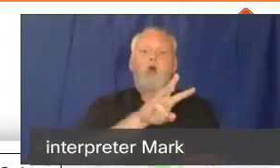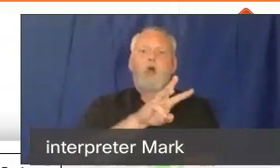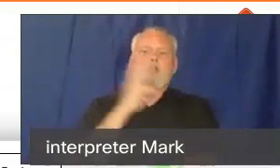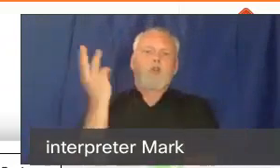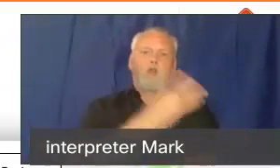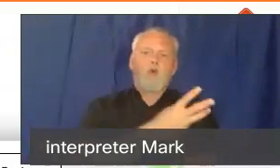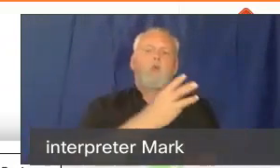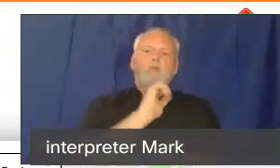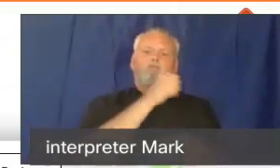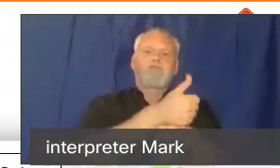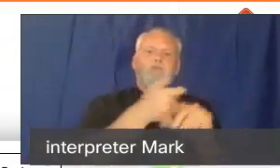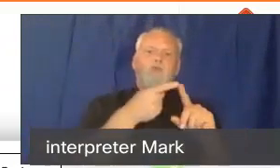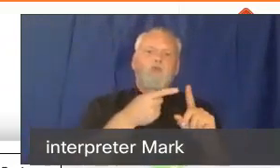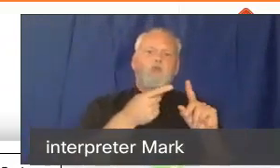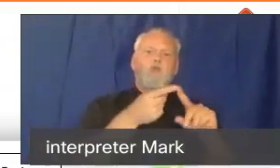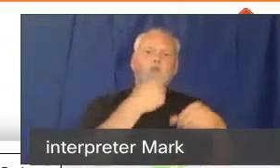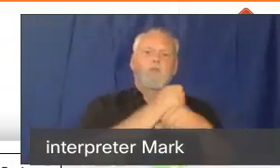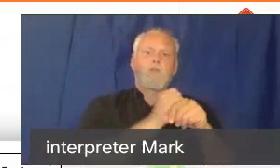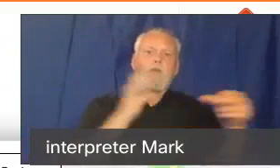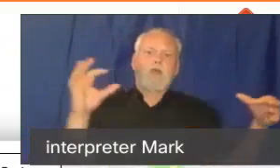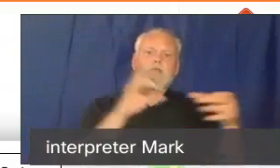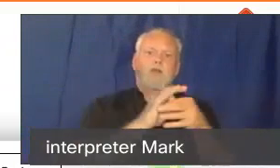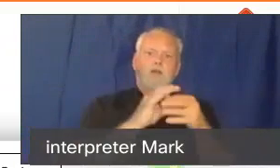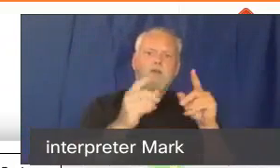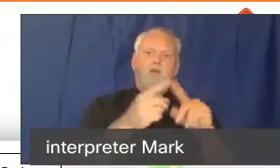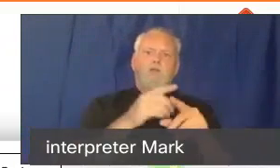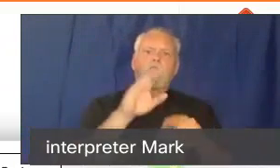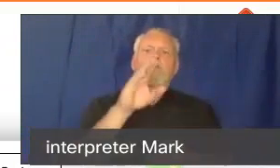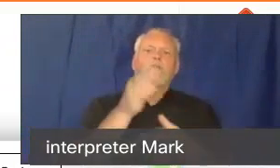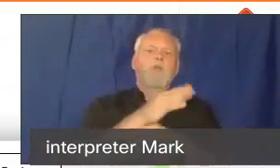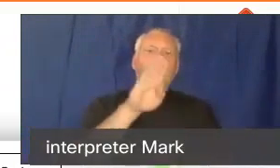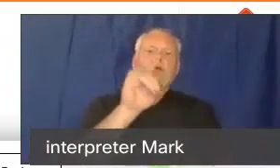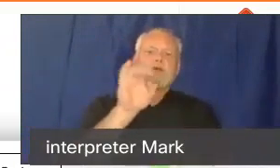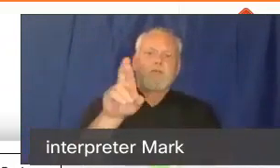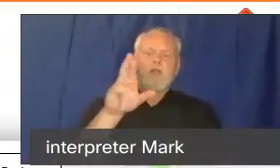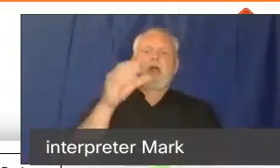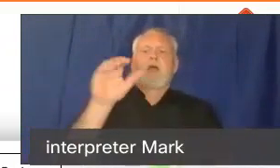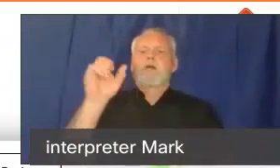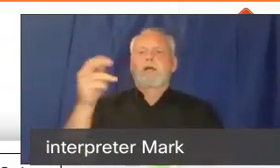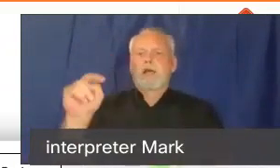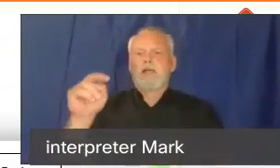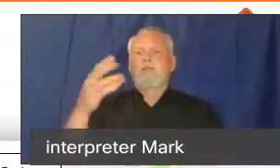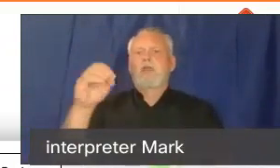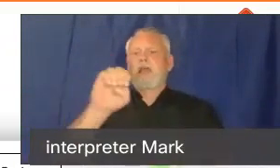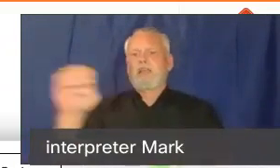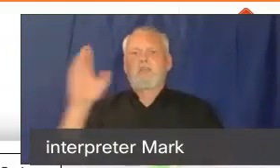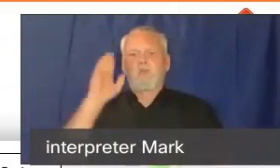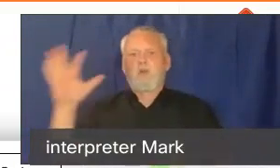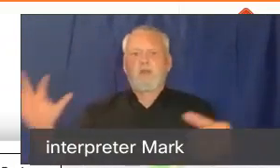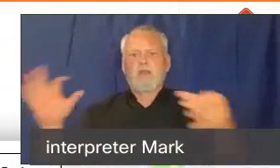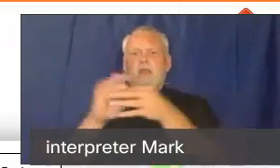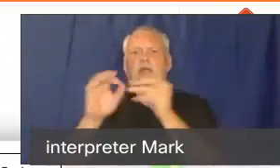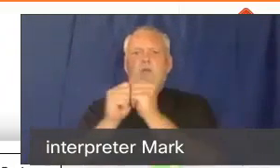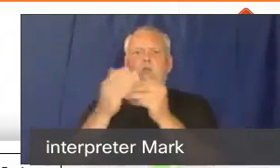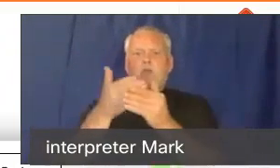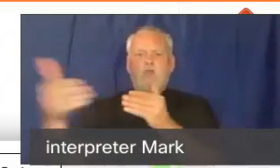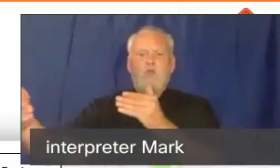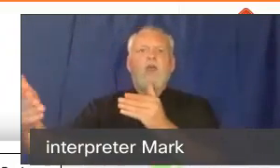To make that connection, although Larry has been and pining branch and Eastern where to link up with, with the rest of the existing trail.